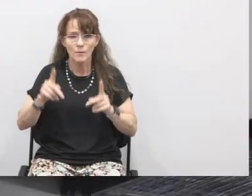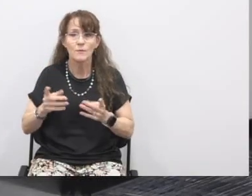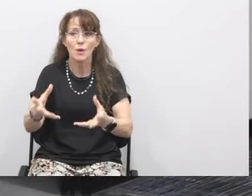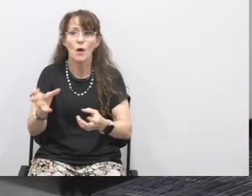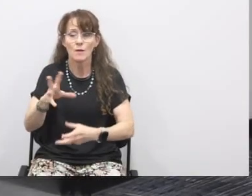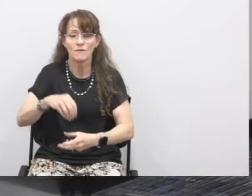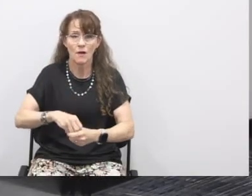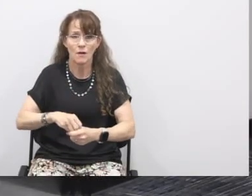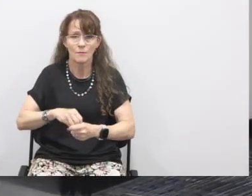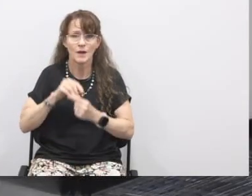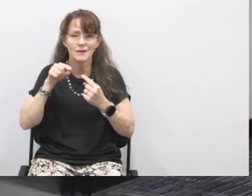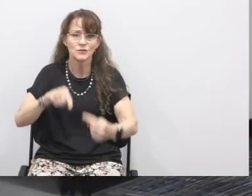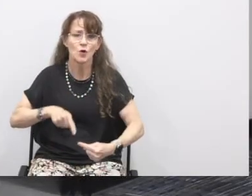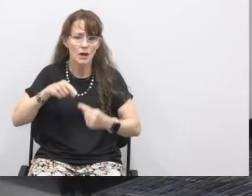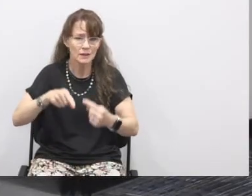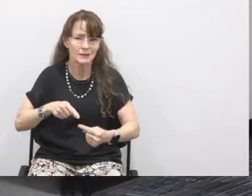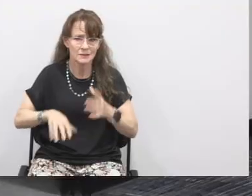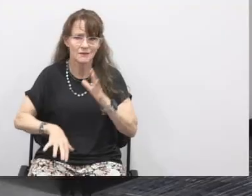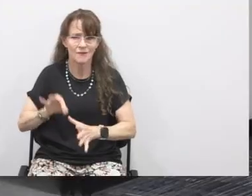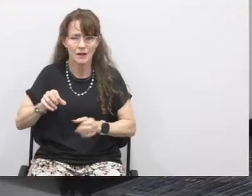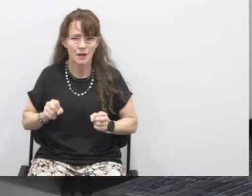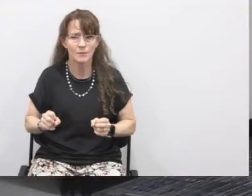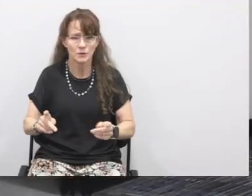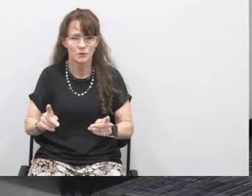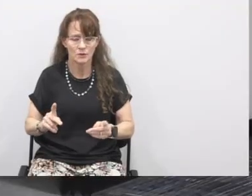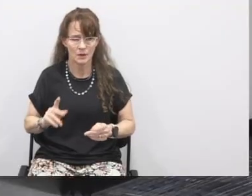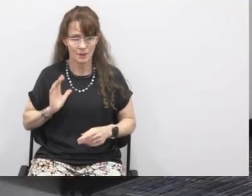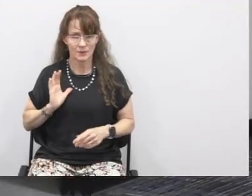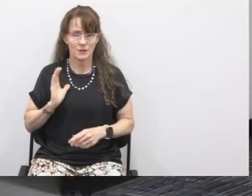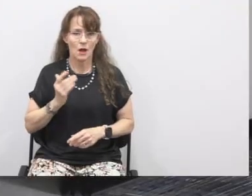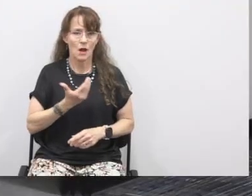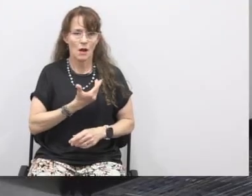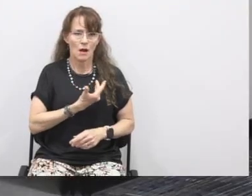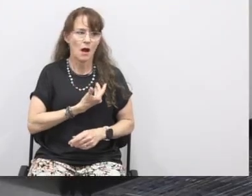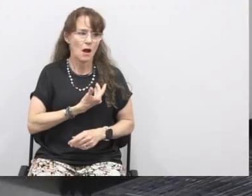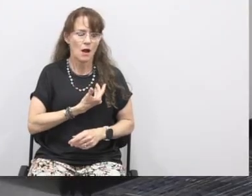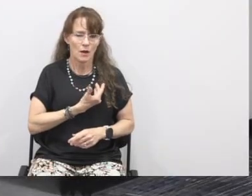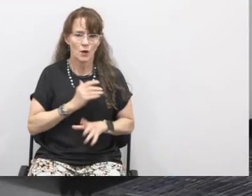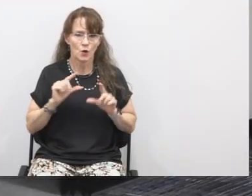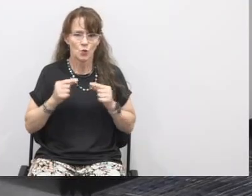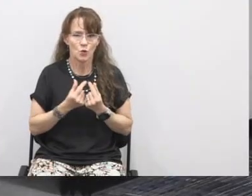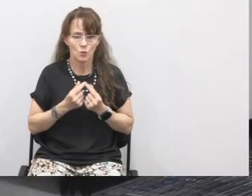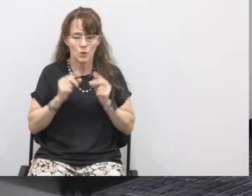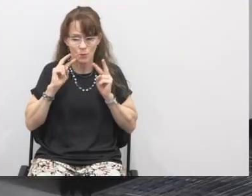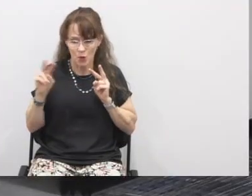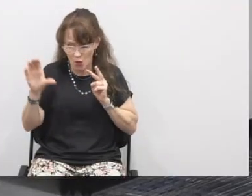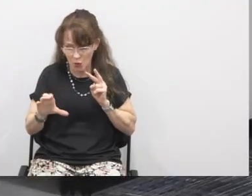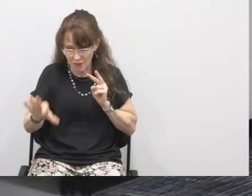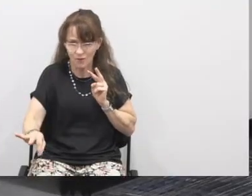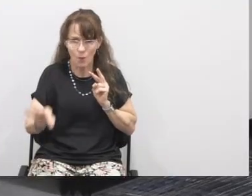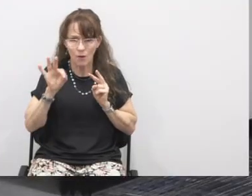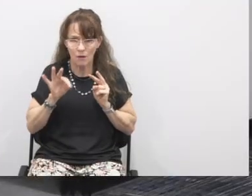but are having trouble finding those opportunities. That was our, the group that we were looking for that we thought we could help the most with this kind of a program.